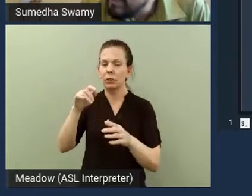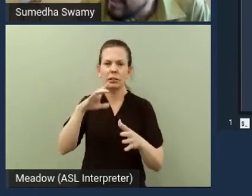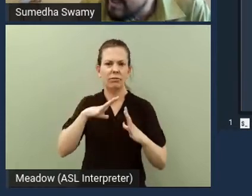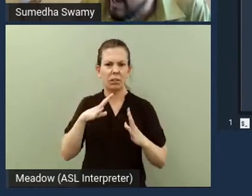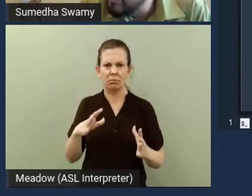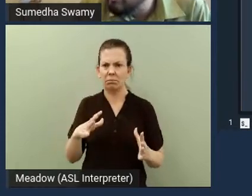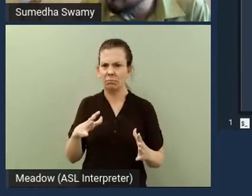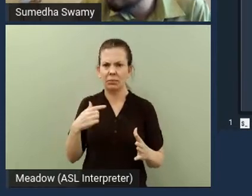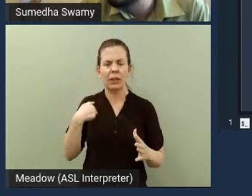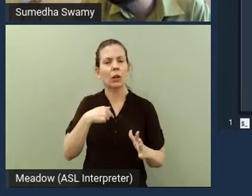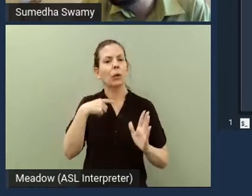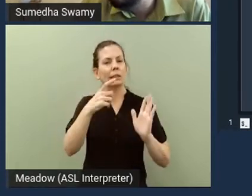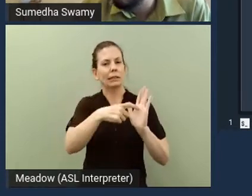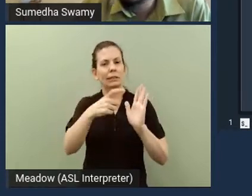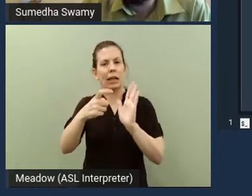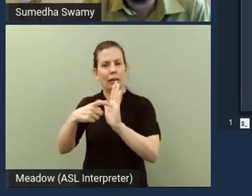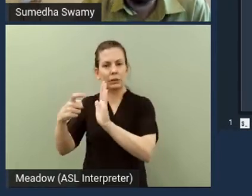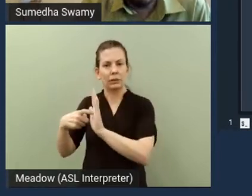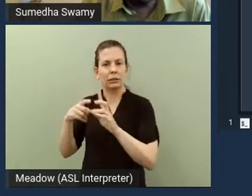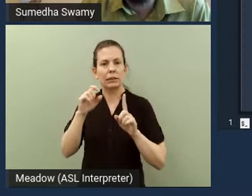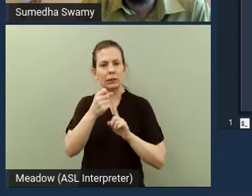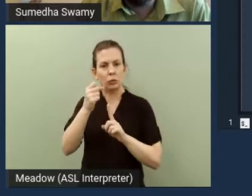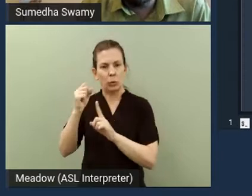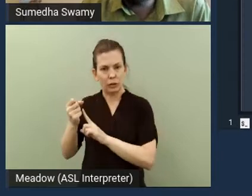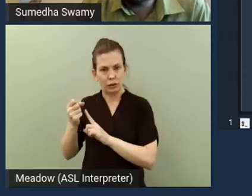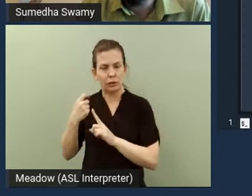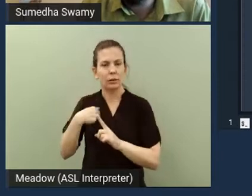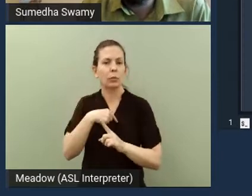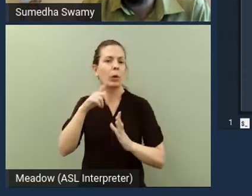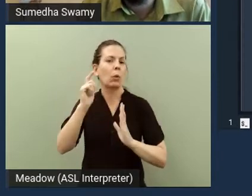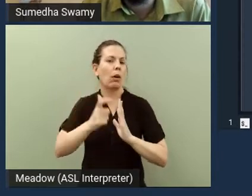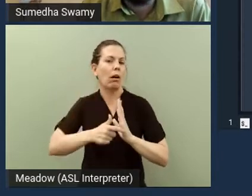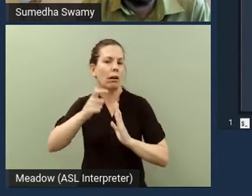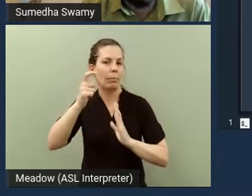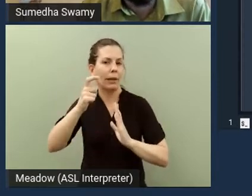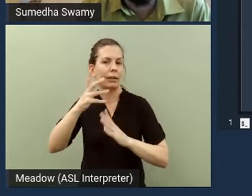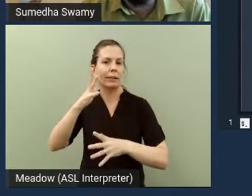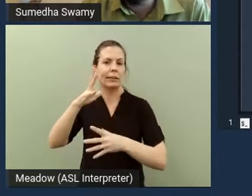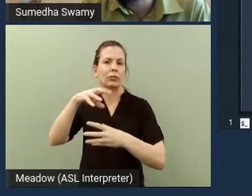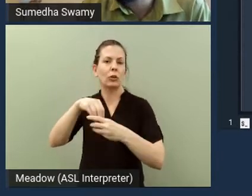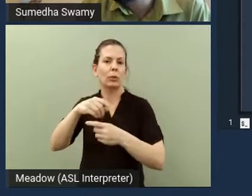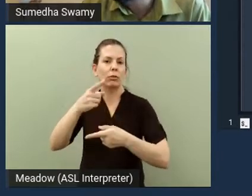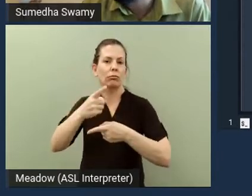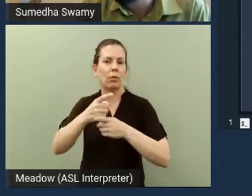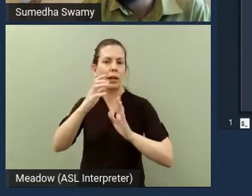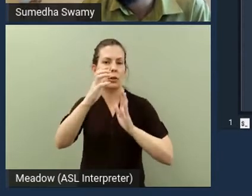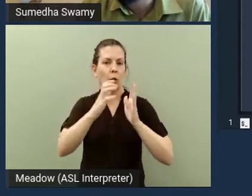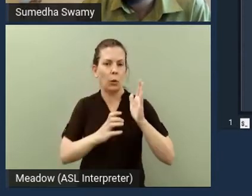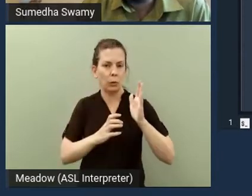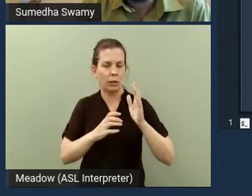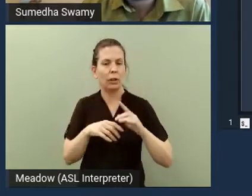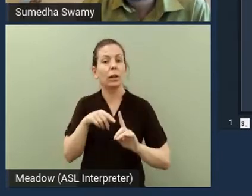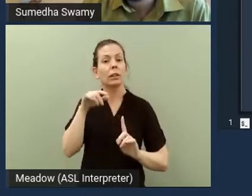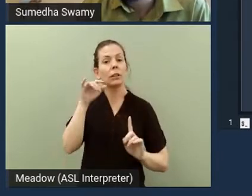We'll detect those situations. And we will automatically inject the right code here so that the customer